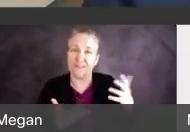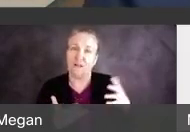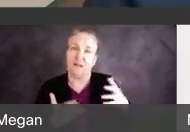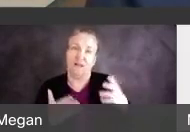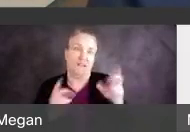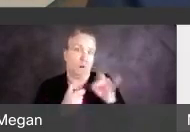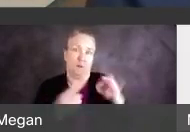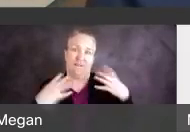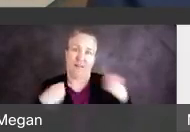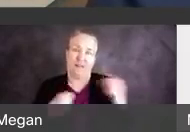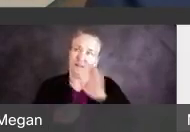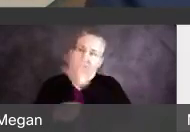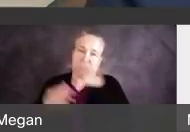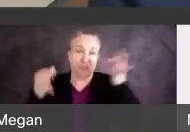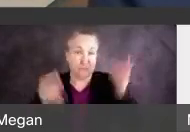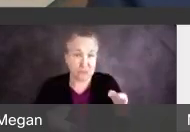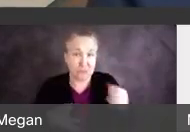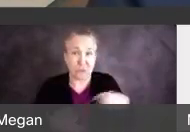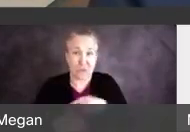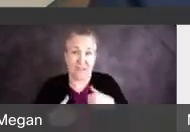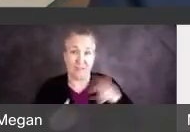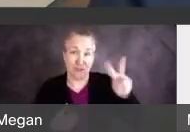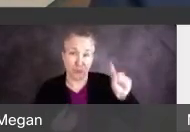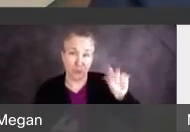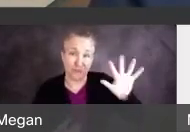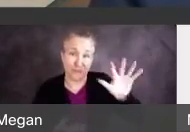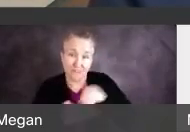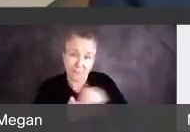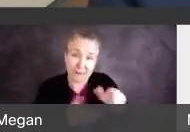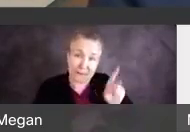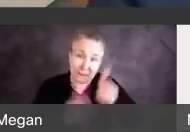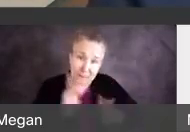have two and a half million people here in the four suburban counties.